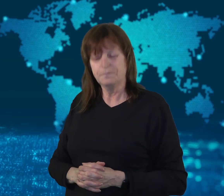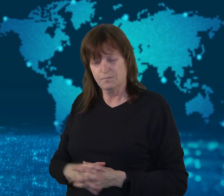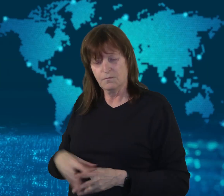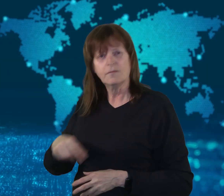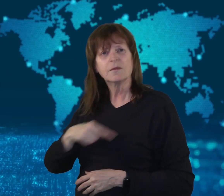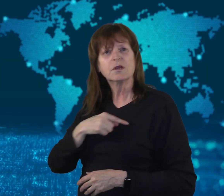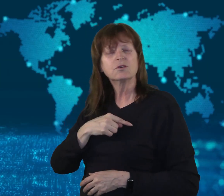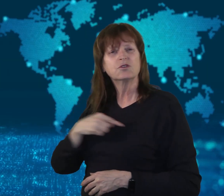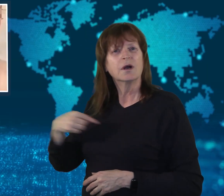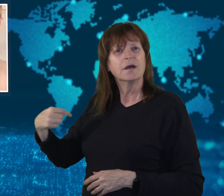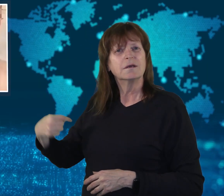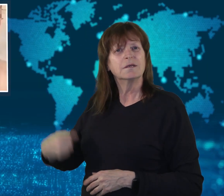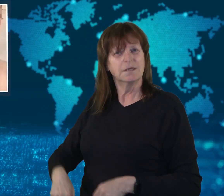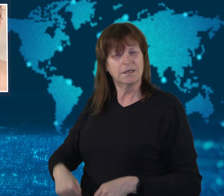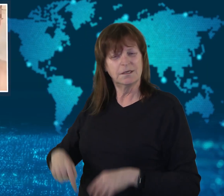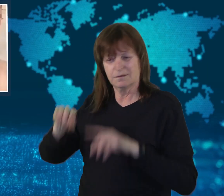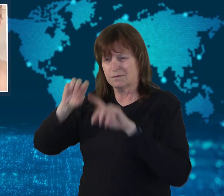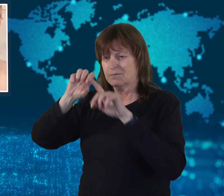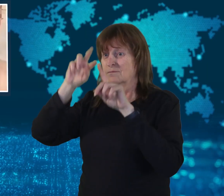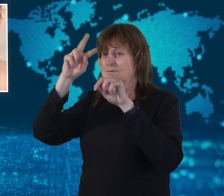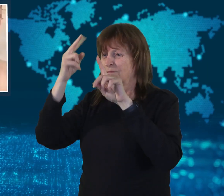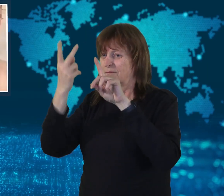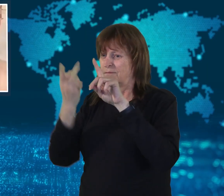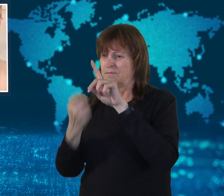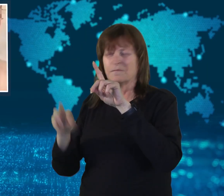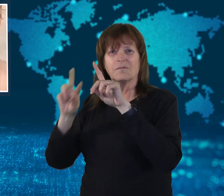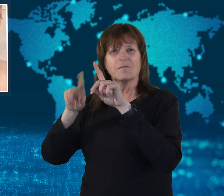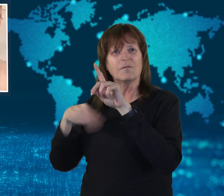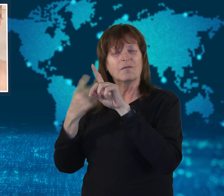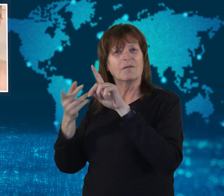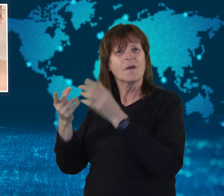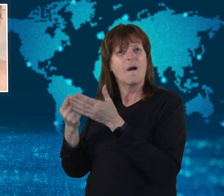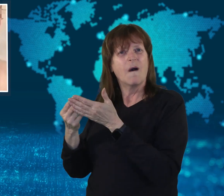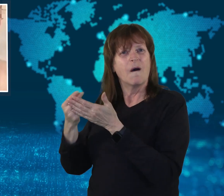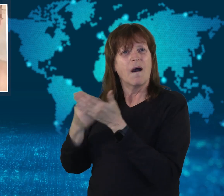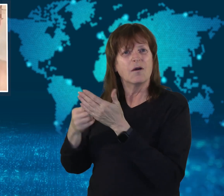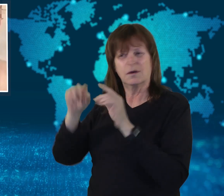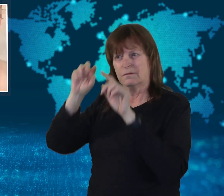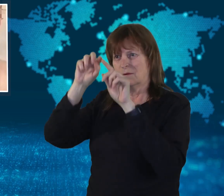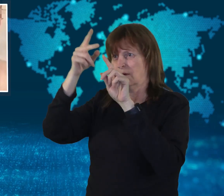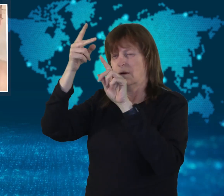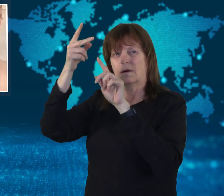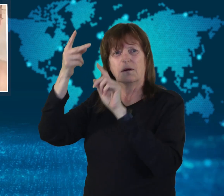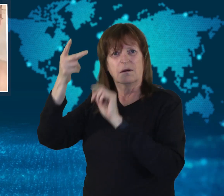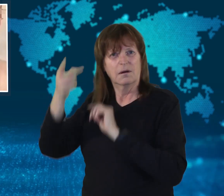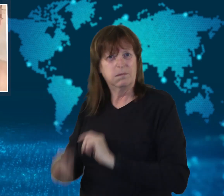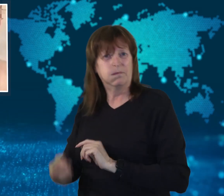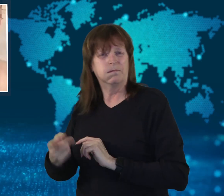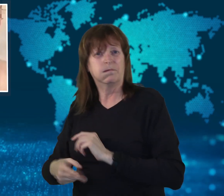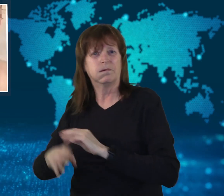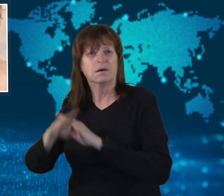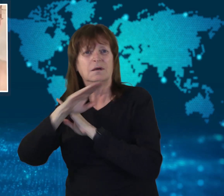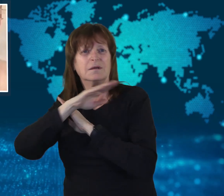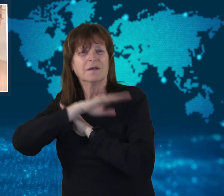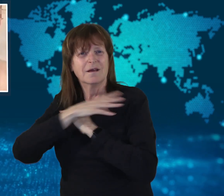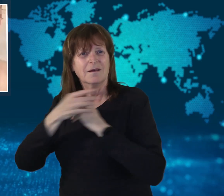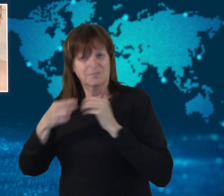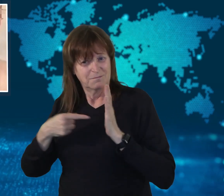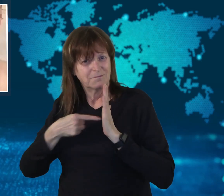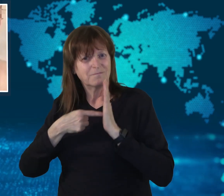[GEORGIA]: A Chinese trapeze artist fell to her death during a show.